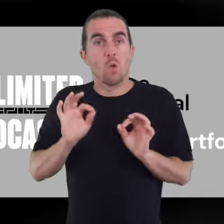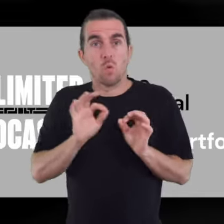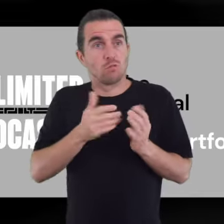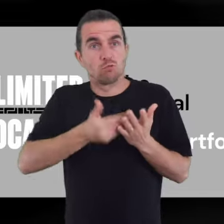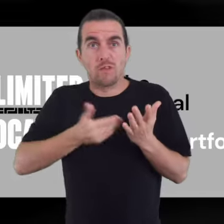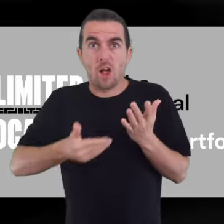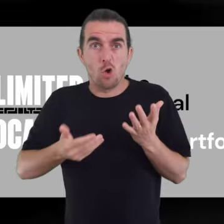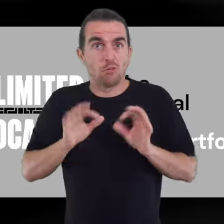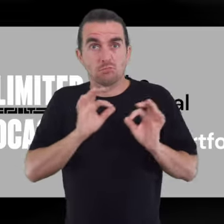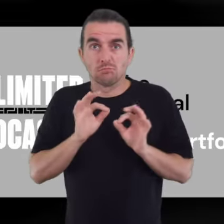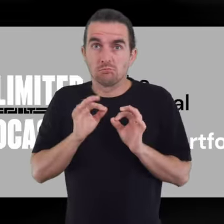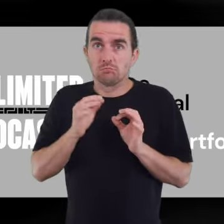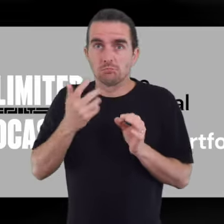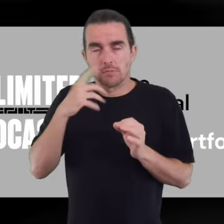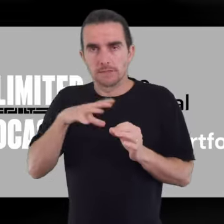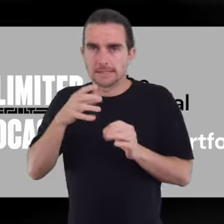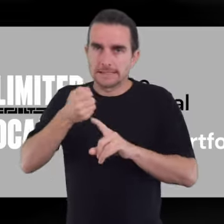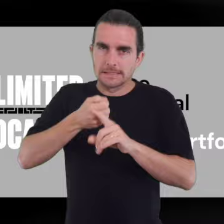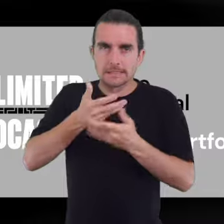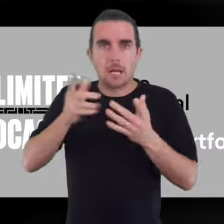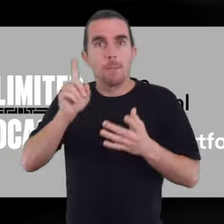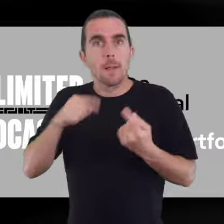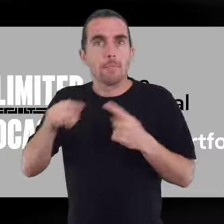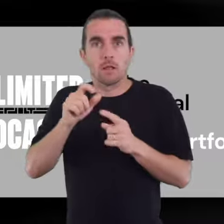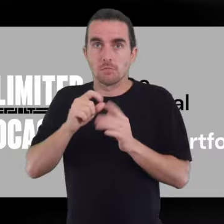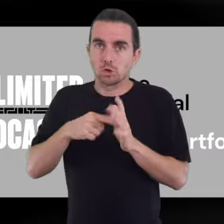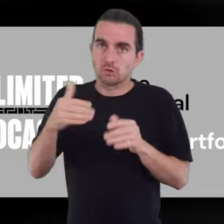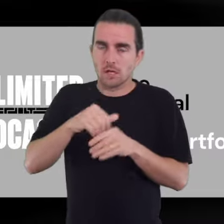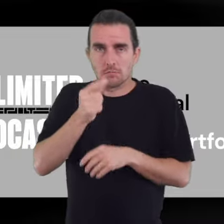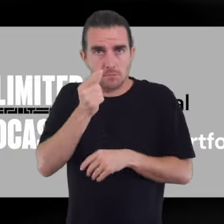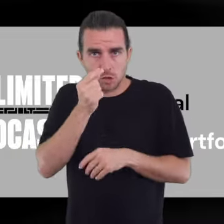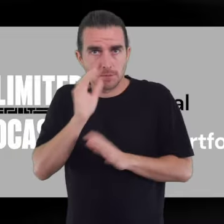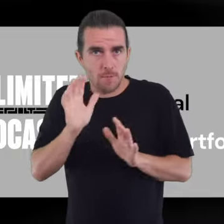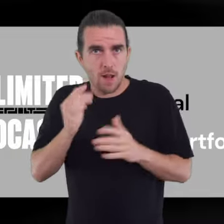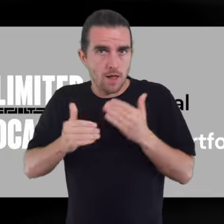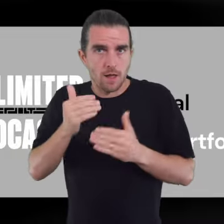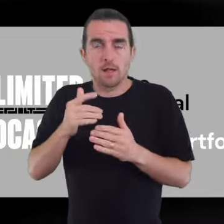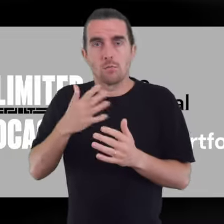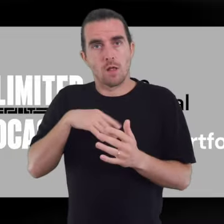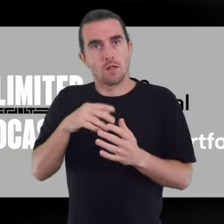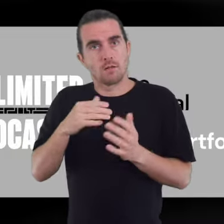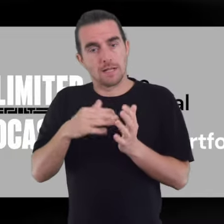Kind of what I wanted to emphasize for people involved in the project is that that was entirely possible. You can just take the zines back.